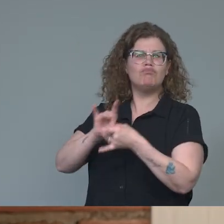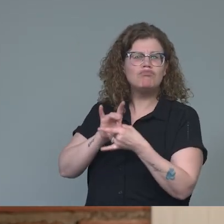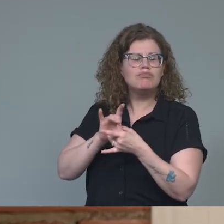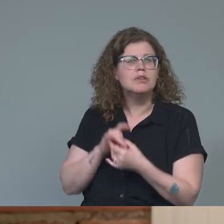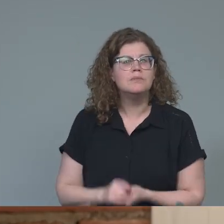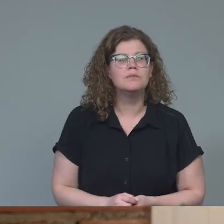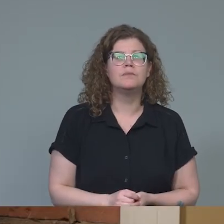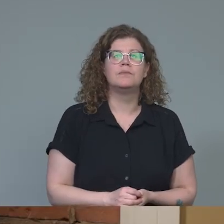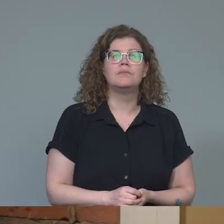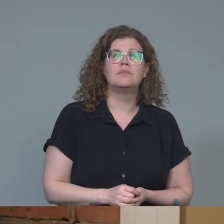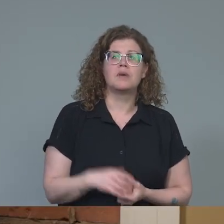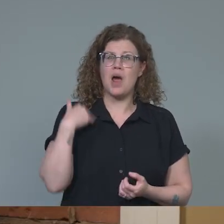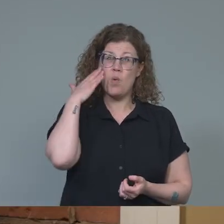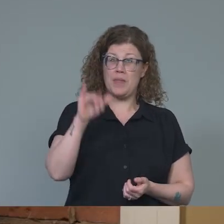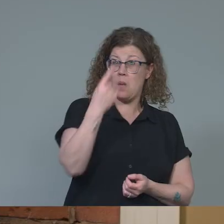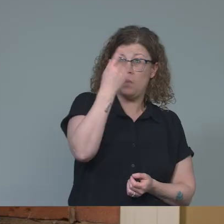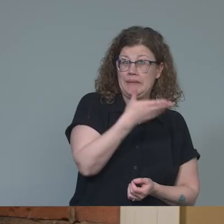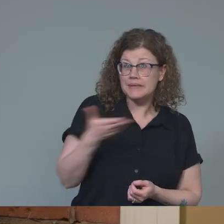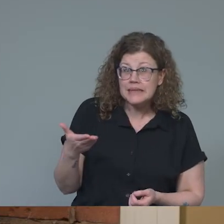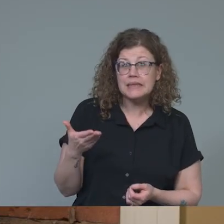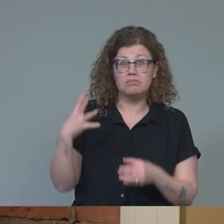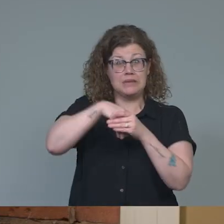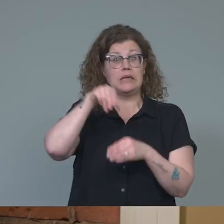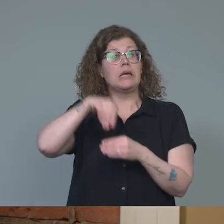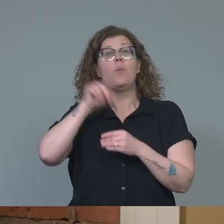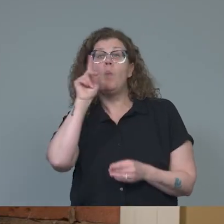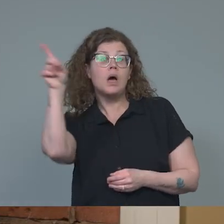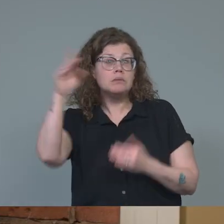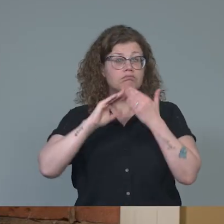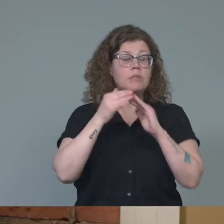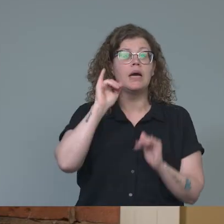a community's history. And really in the end, people then will see themselves reflected in